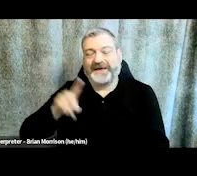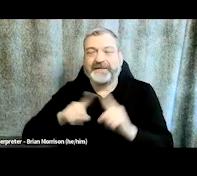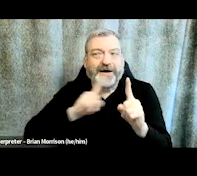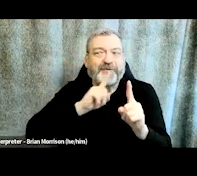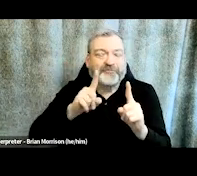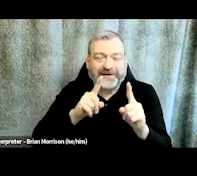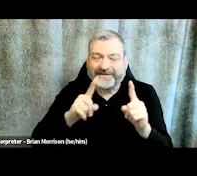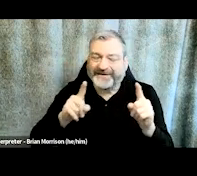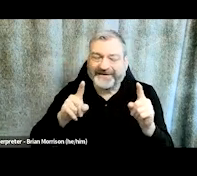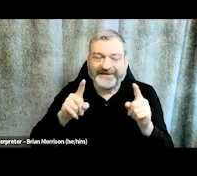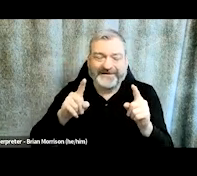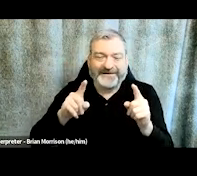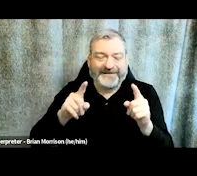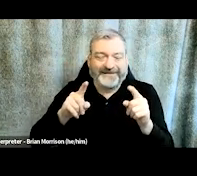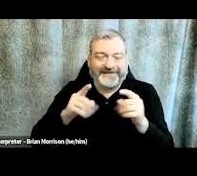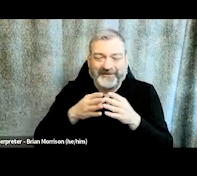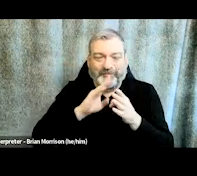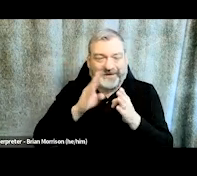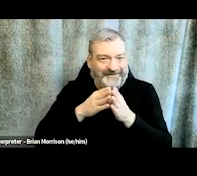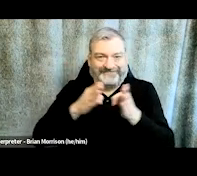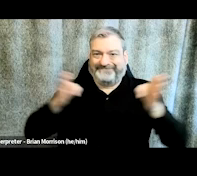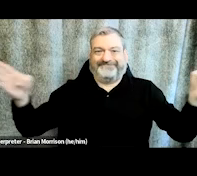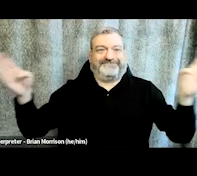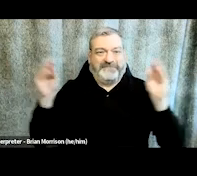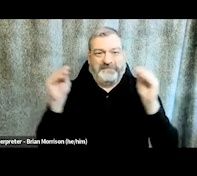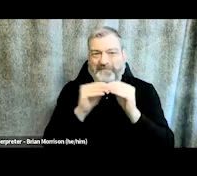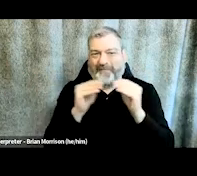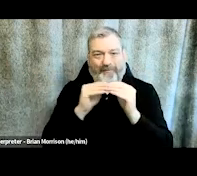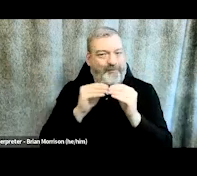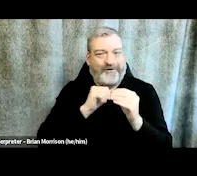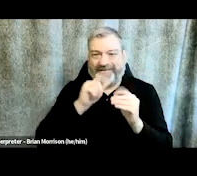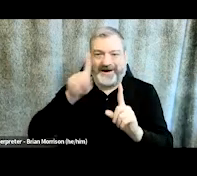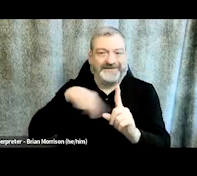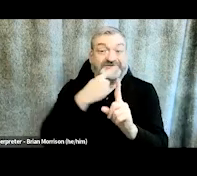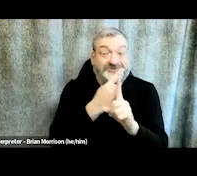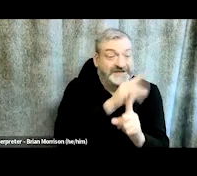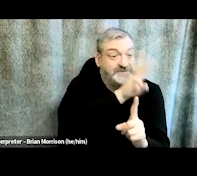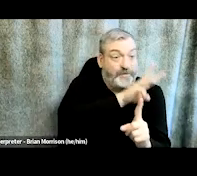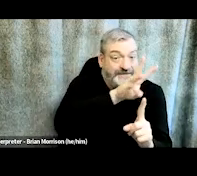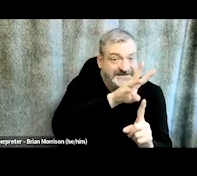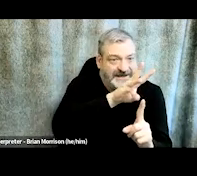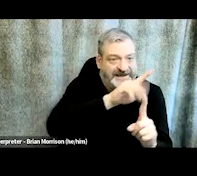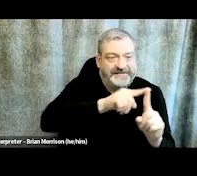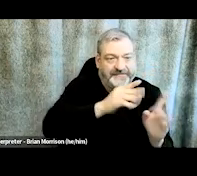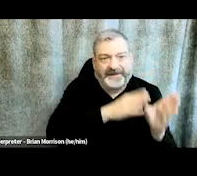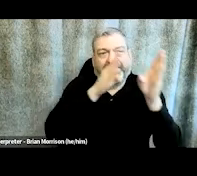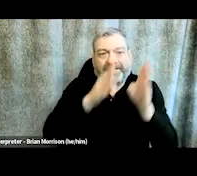a much wider range of digital content than merely a website.